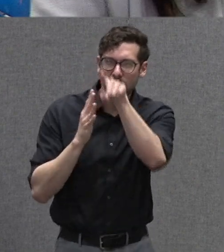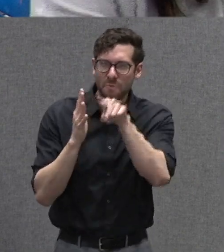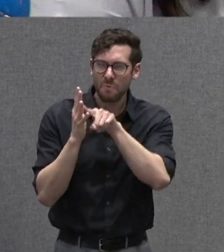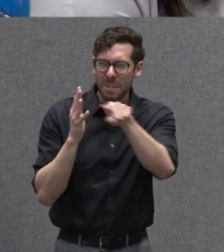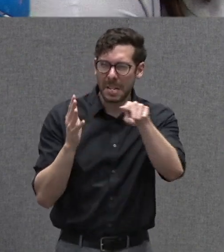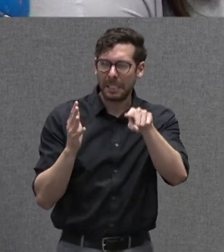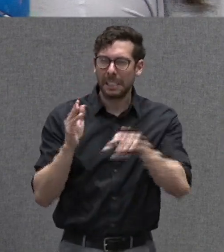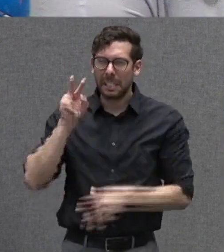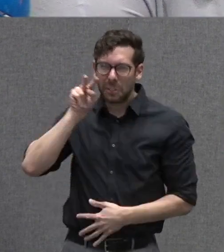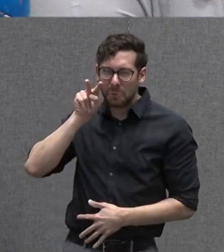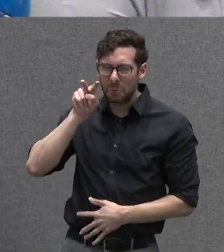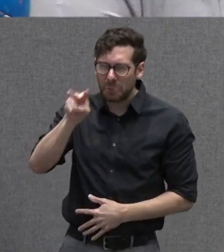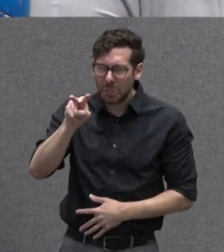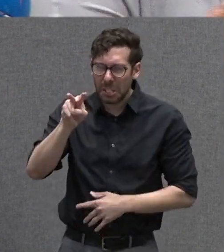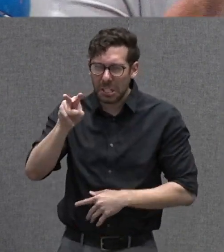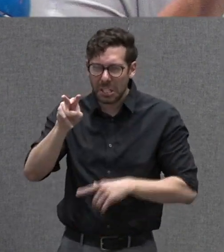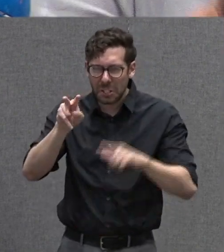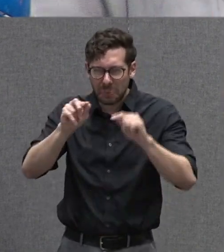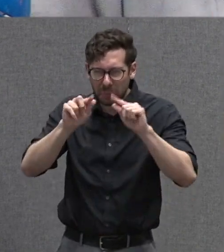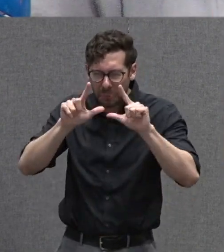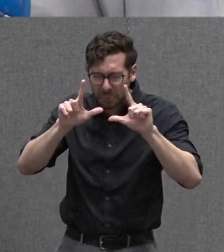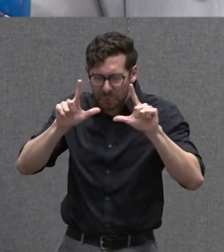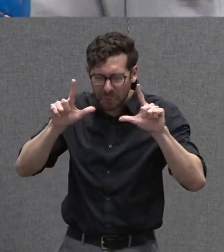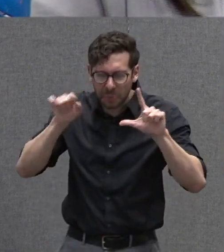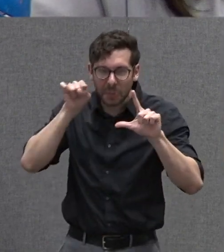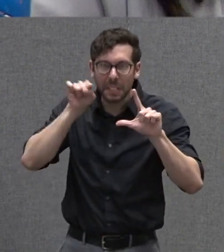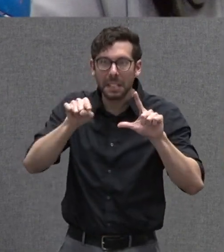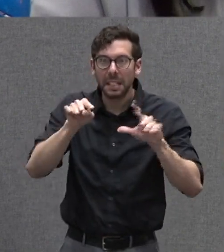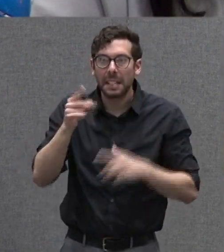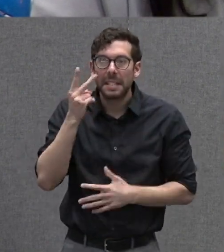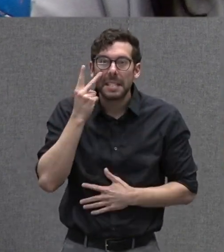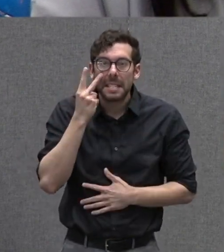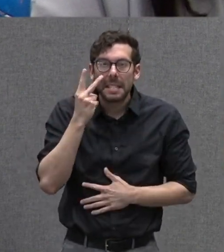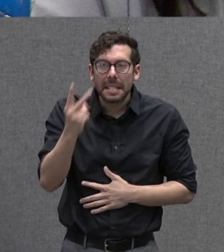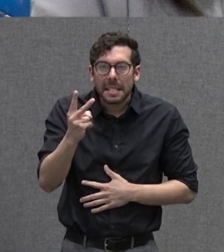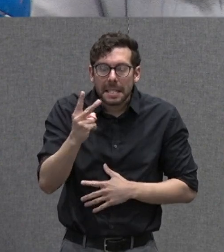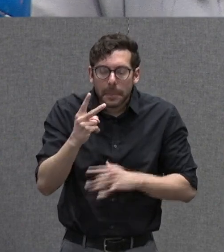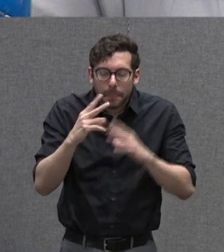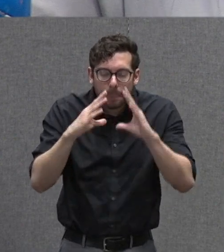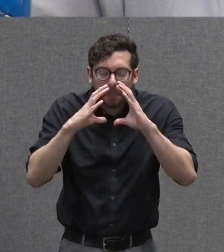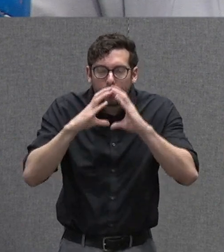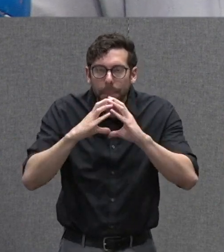and you can start to see tiny little balls that are sprouting either leaves